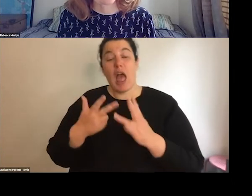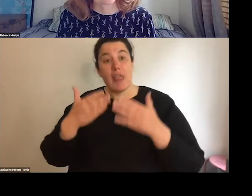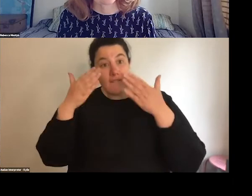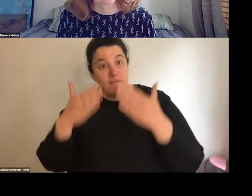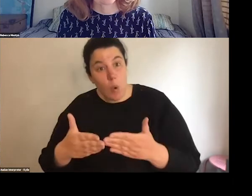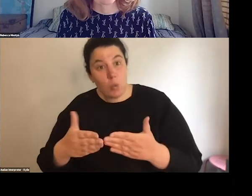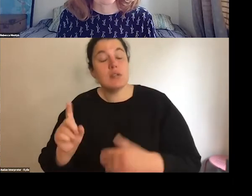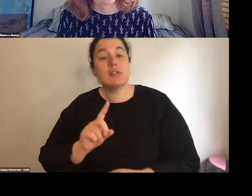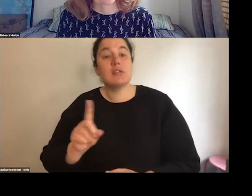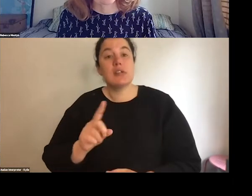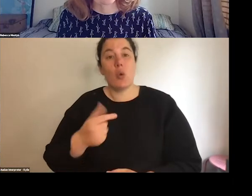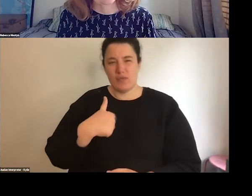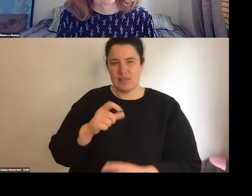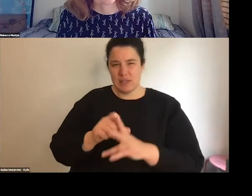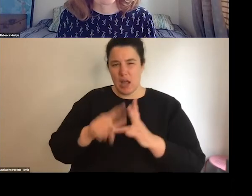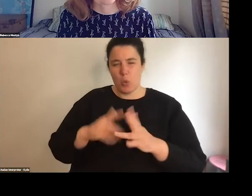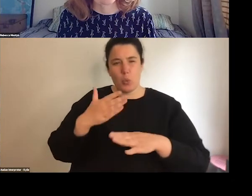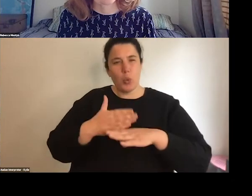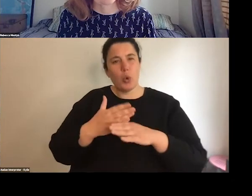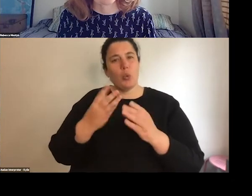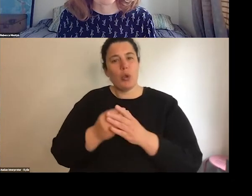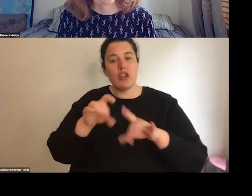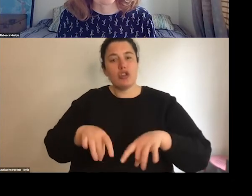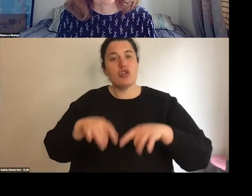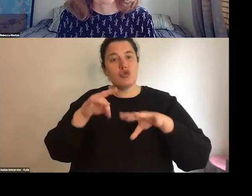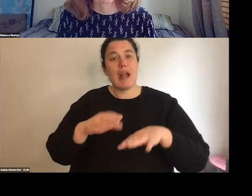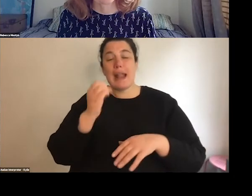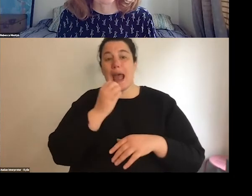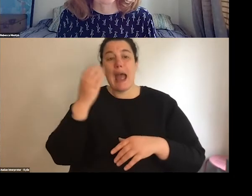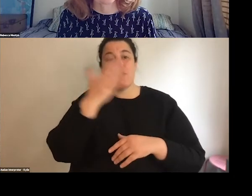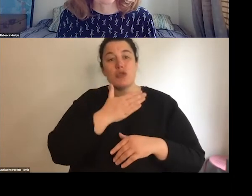is we've done some work with the Australian Aboriginal Women's Choir in central Australia.